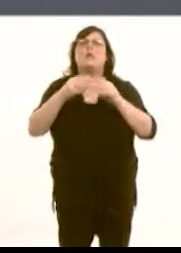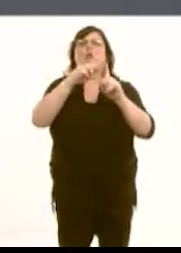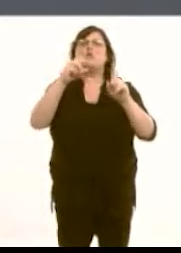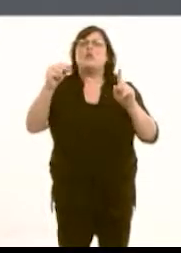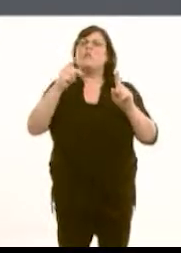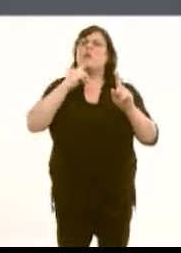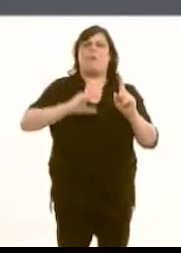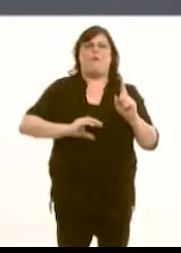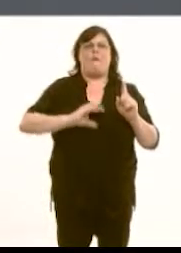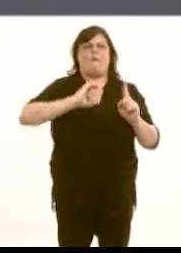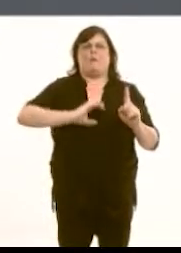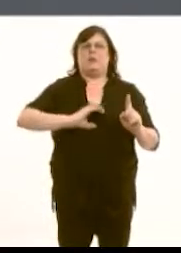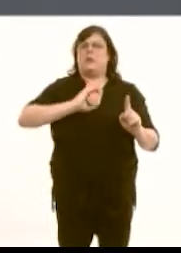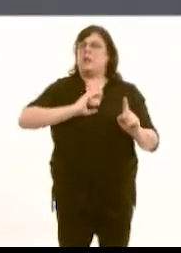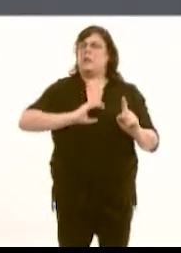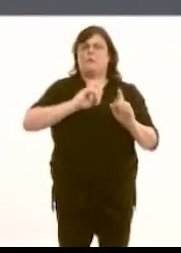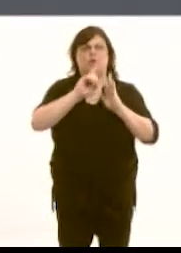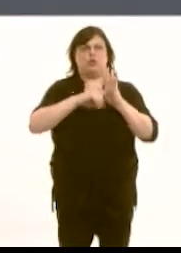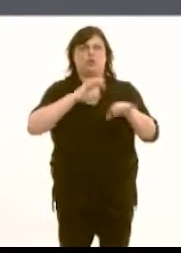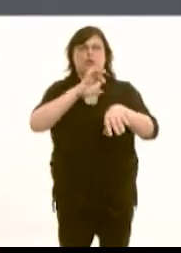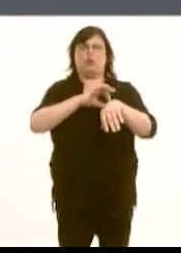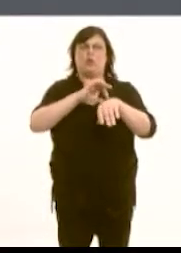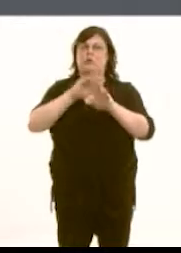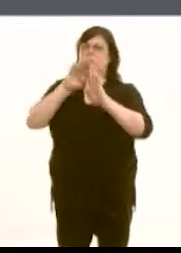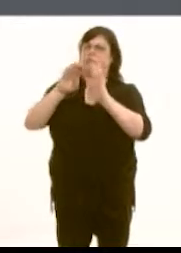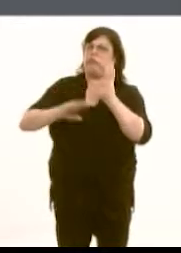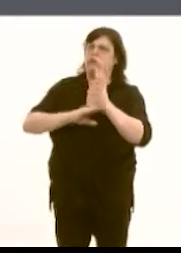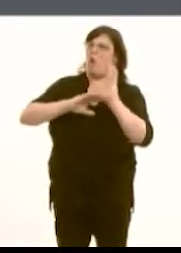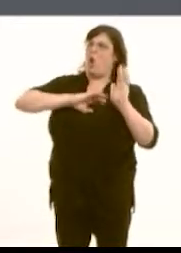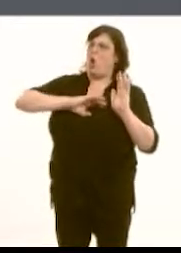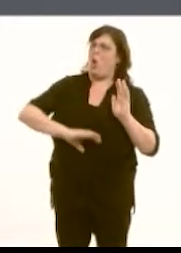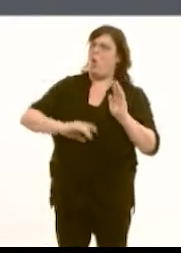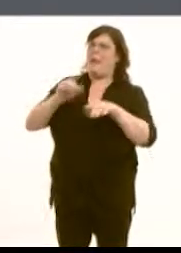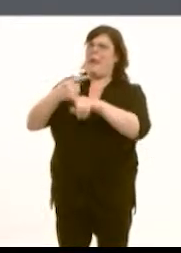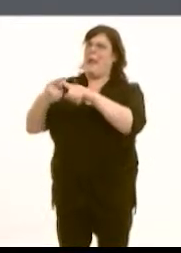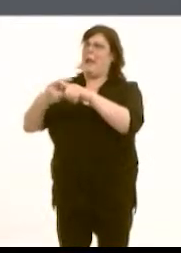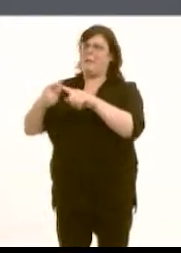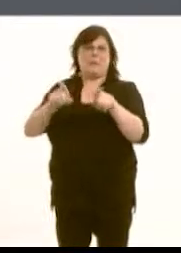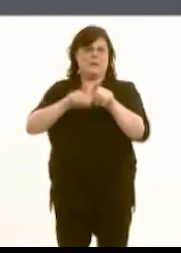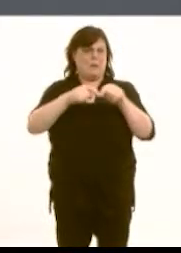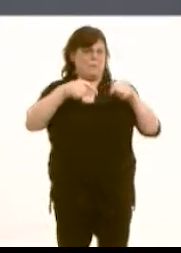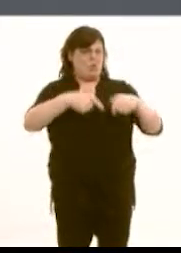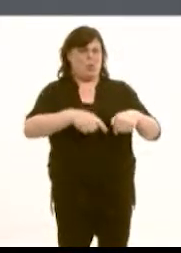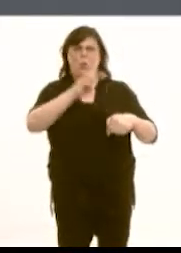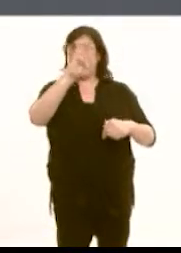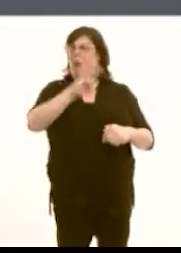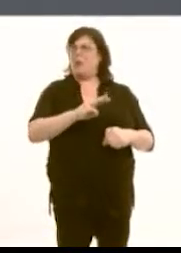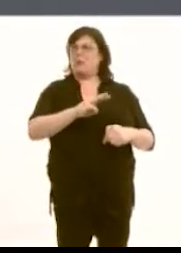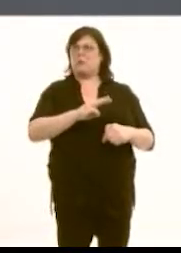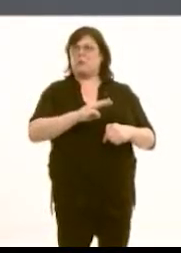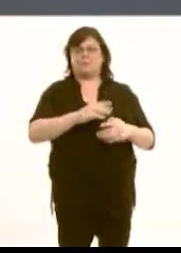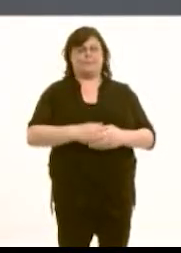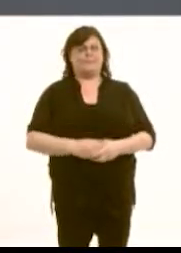is low amongst junior doctors in England. Well, morale is low amongst doctors here in Wales, First Minister.